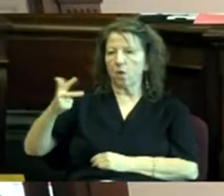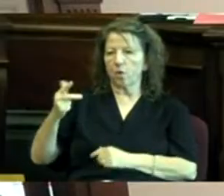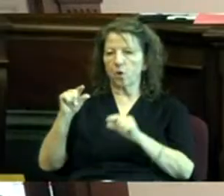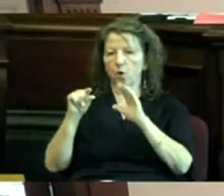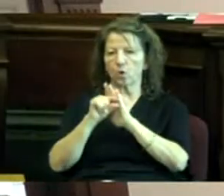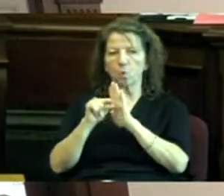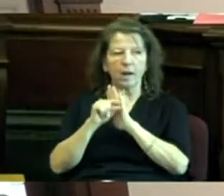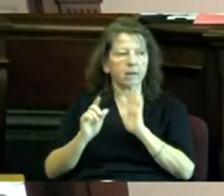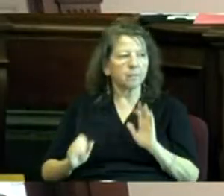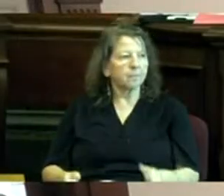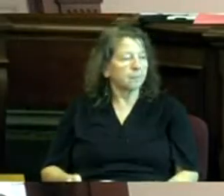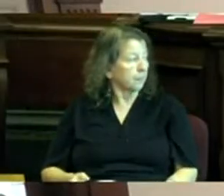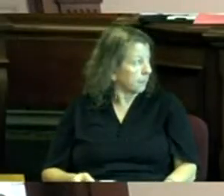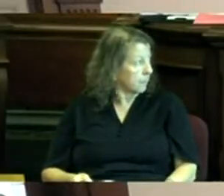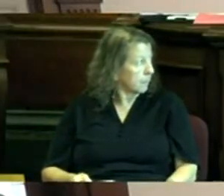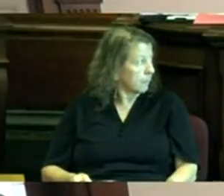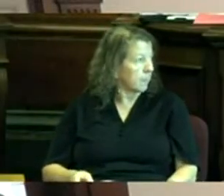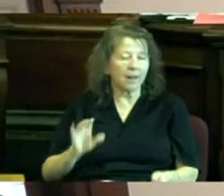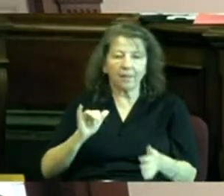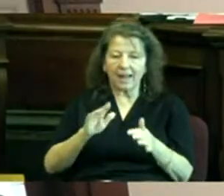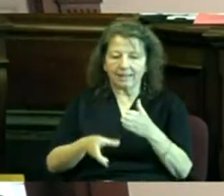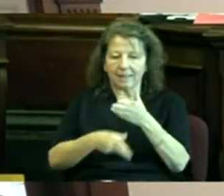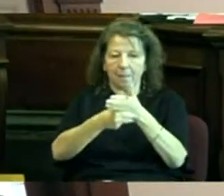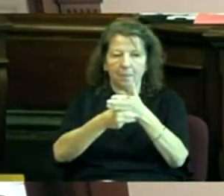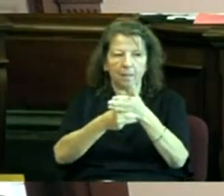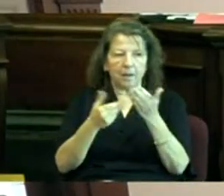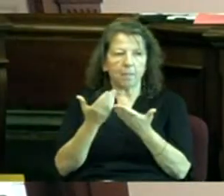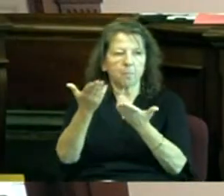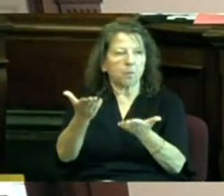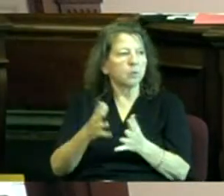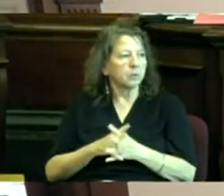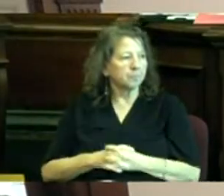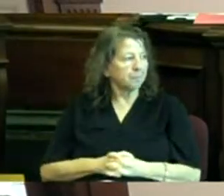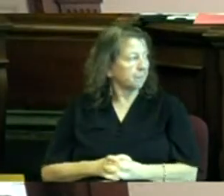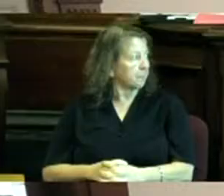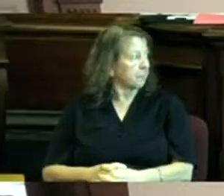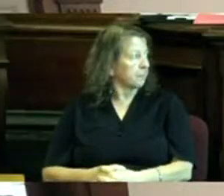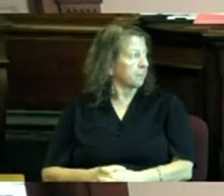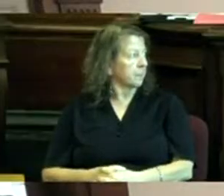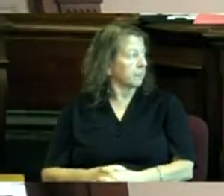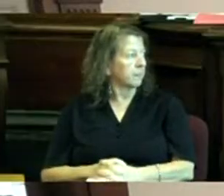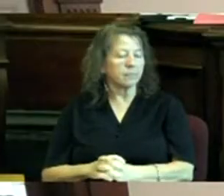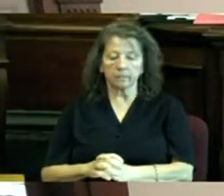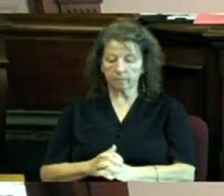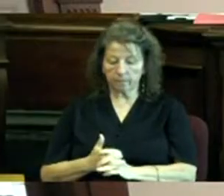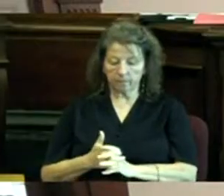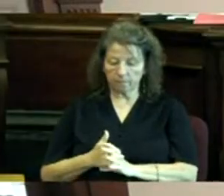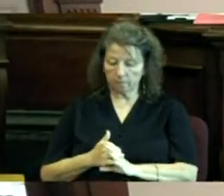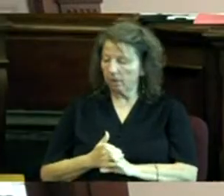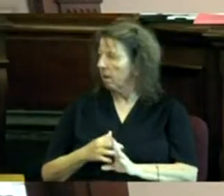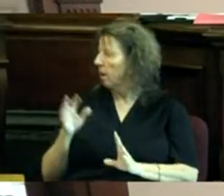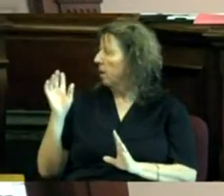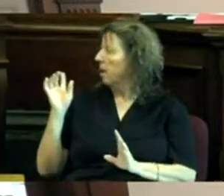it's been changed to entering the first, second and third